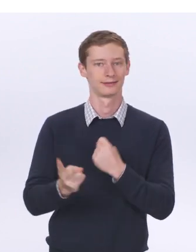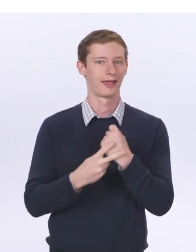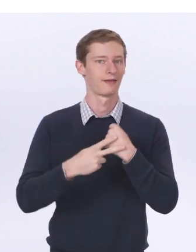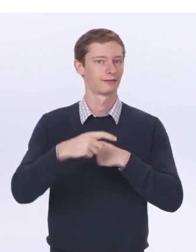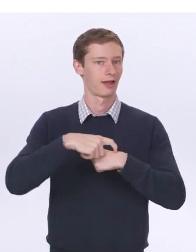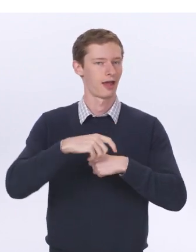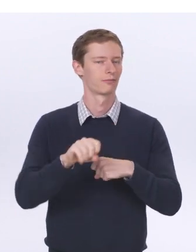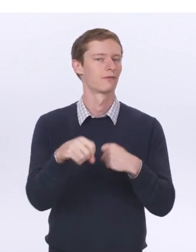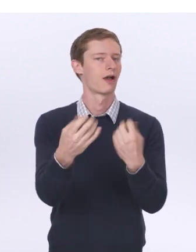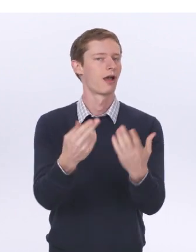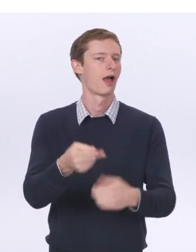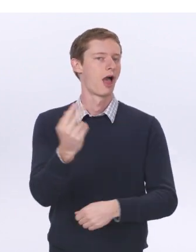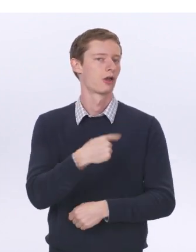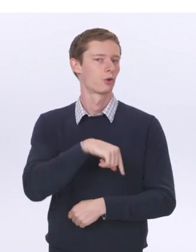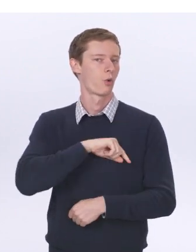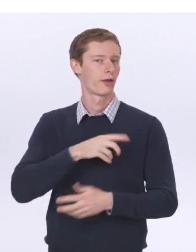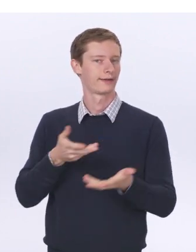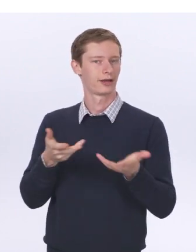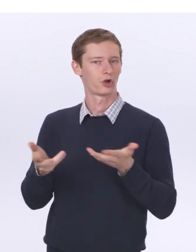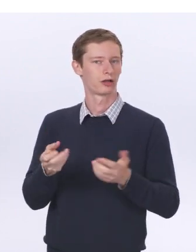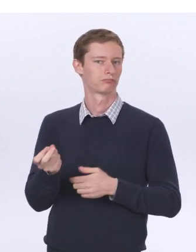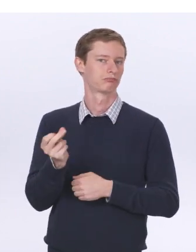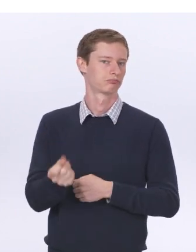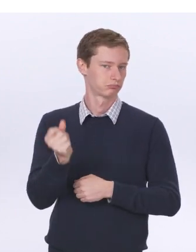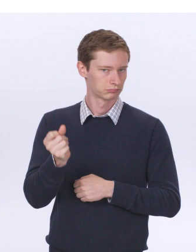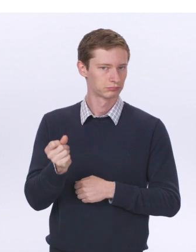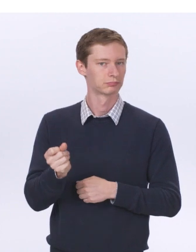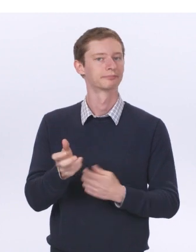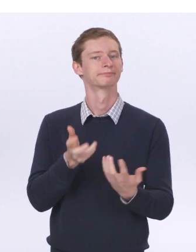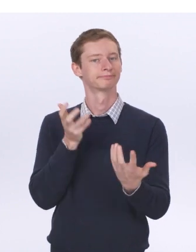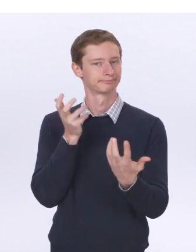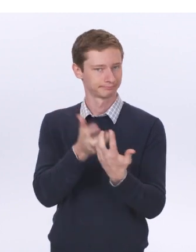that are consistent with the Quest system and built around design best practices.